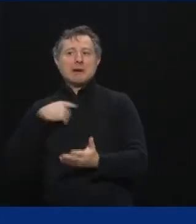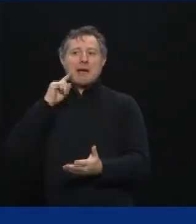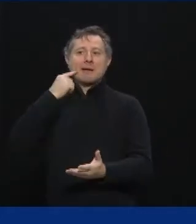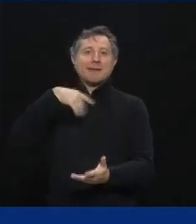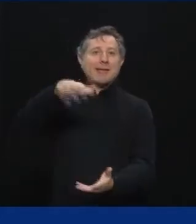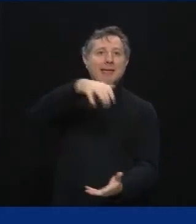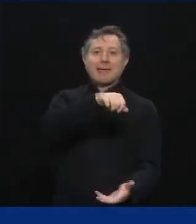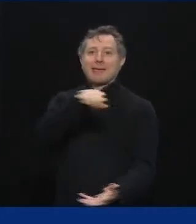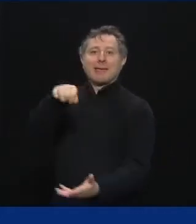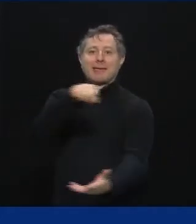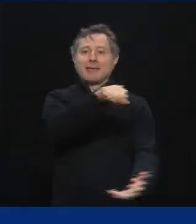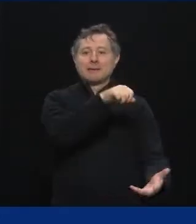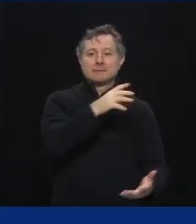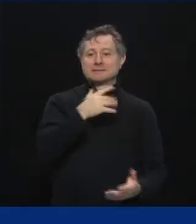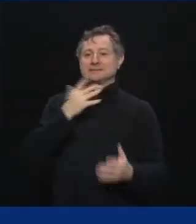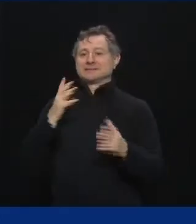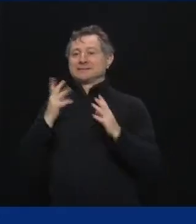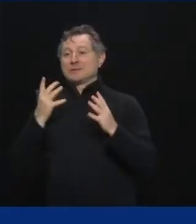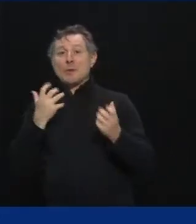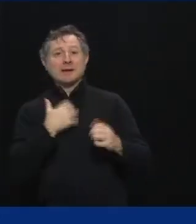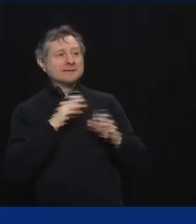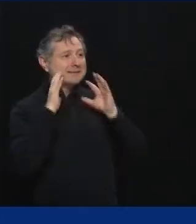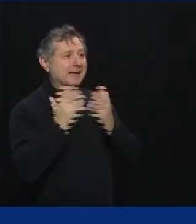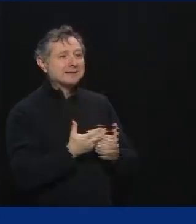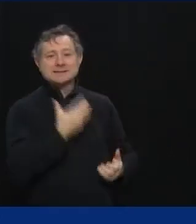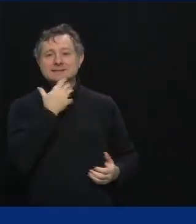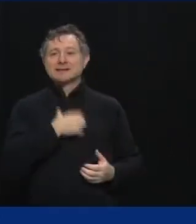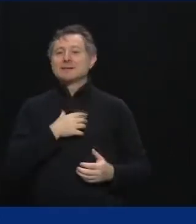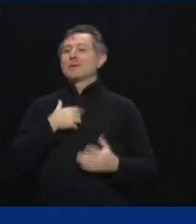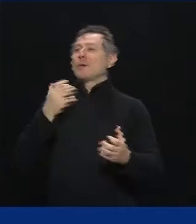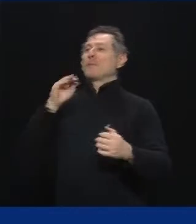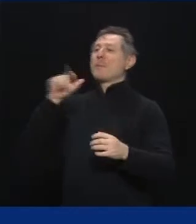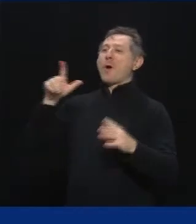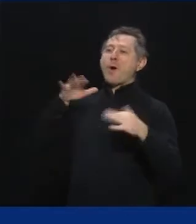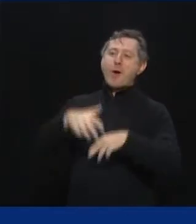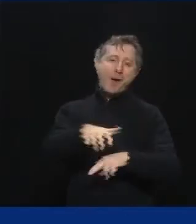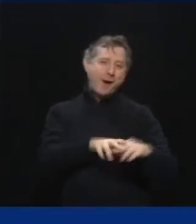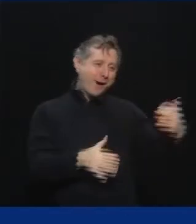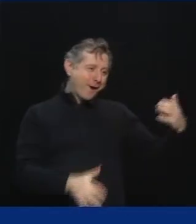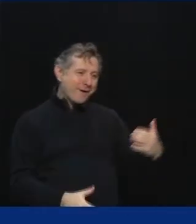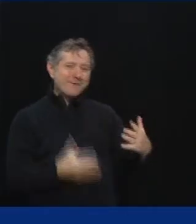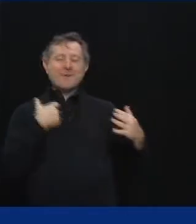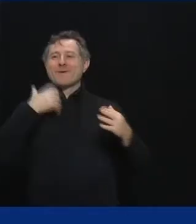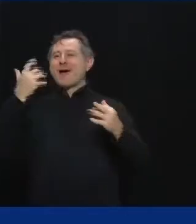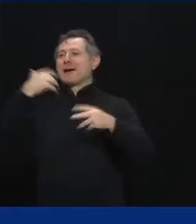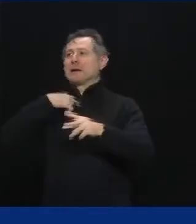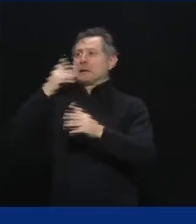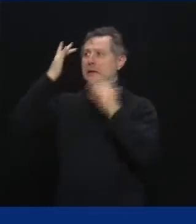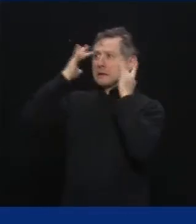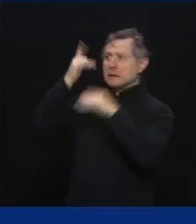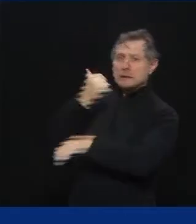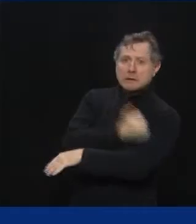WORRY ABOUT WHETHER THEIR CHILDREN SHOULD GO TRICK OTHER TREATING OR WHETHER THEY GO TO THE MALL STARTING IN NOVEMBER AND DECEMBER AND THEIR CHILDREN